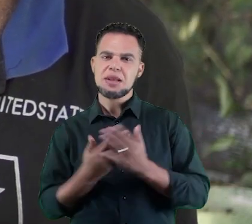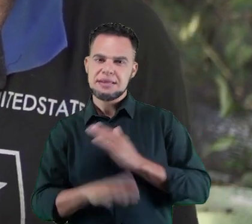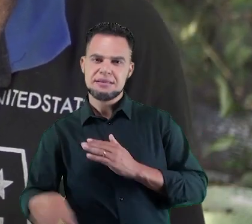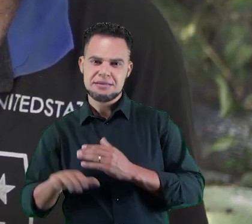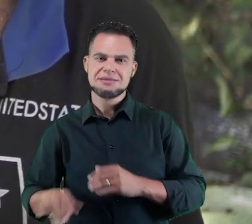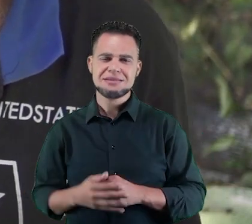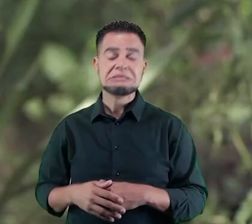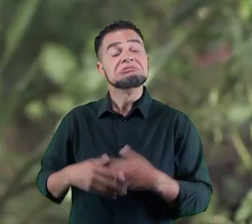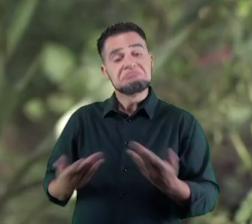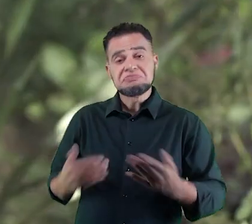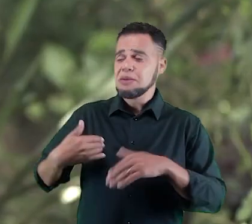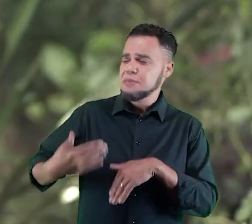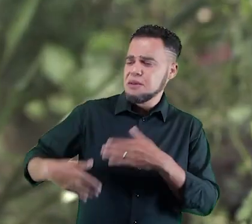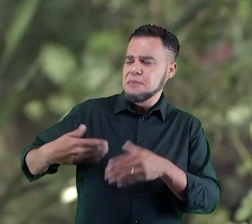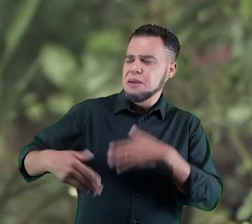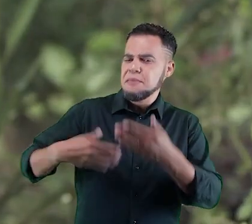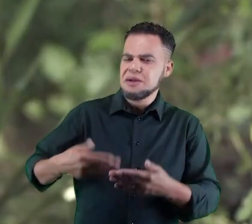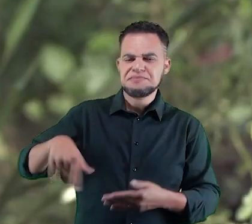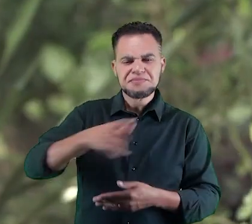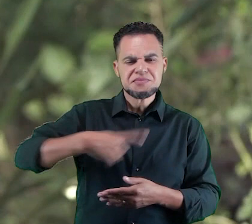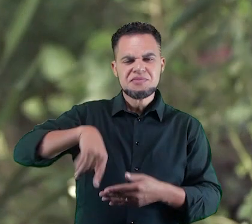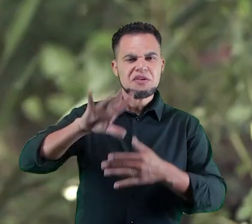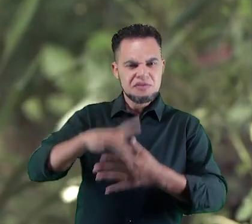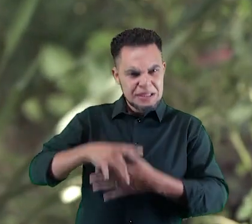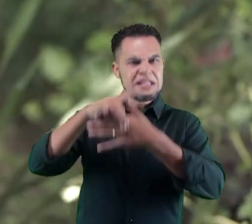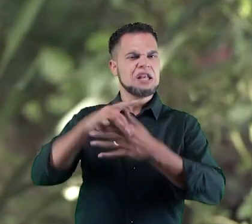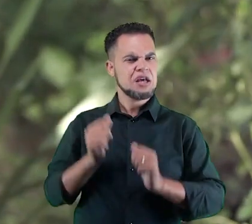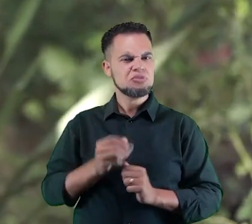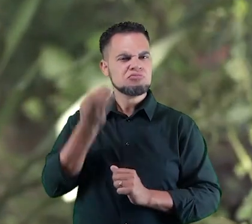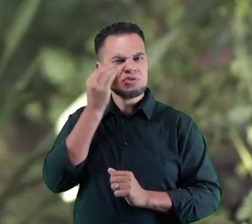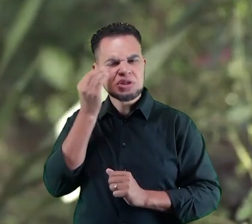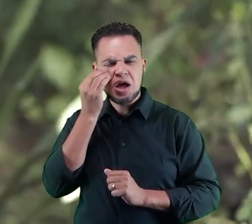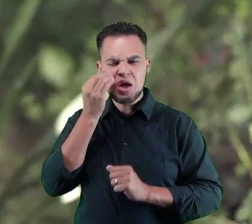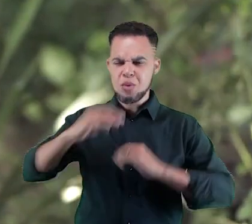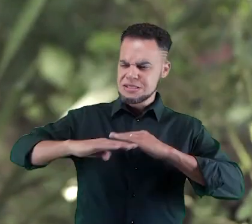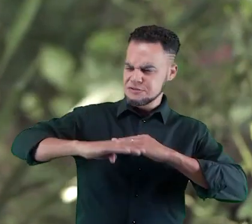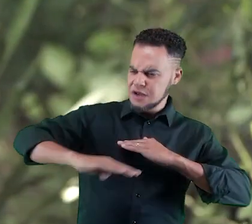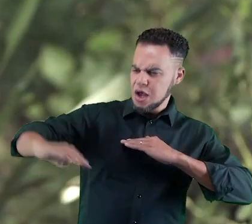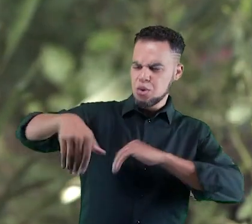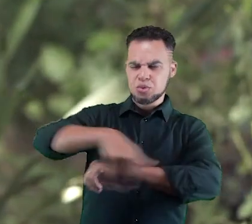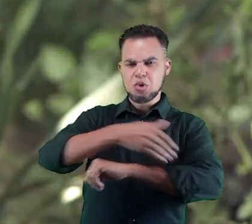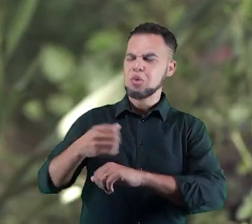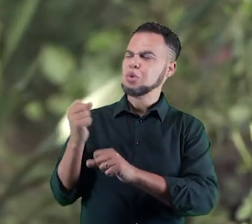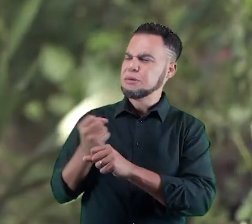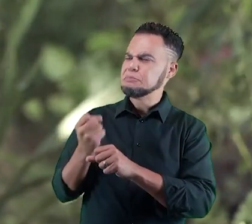and a day care center. And, little bu little, we were leading a fight for paved streets,